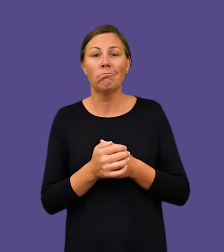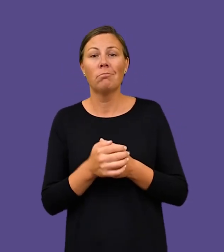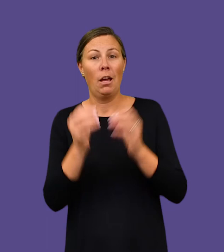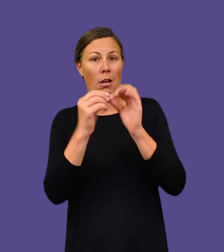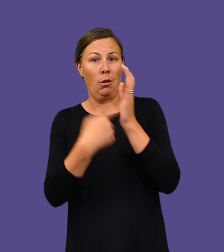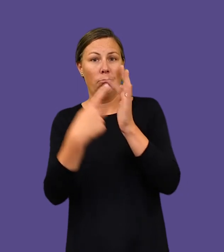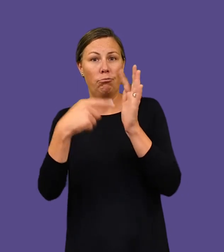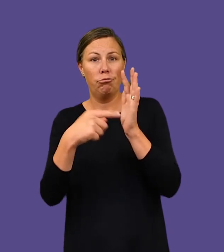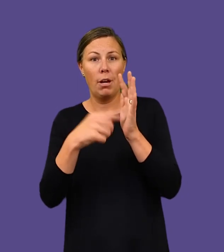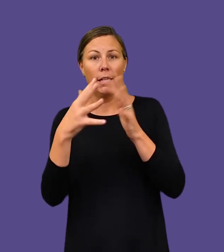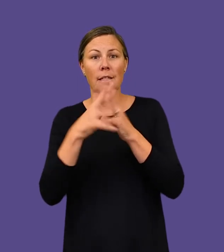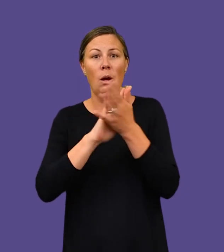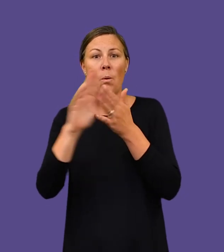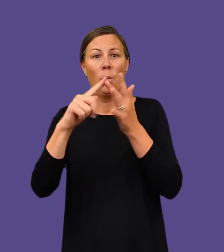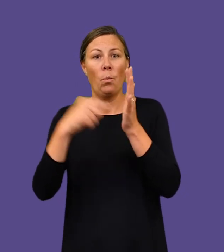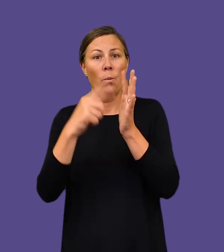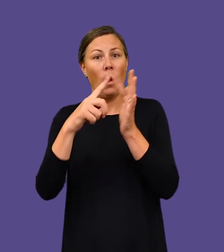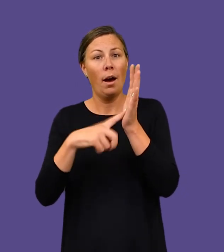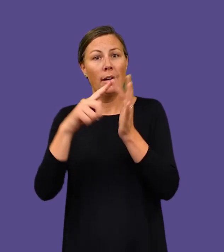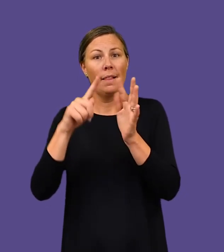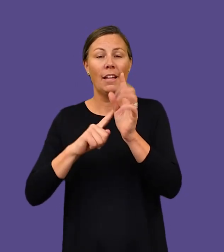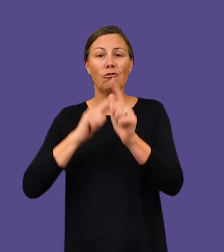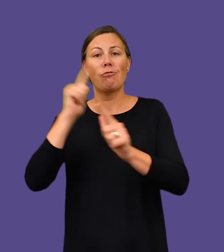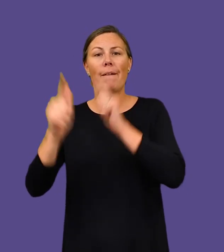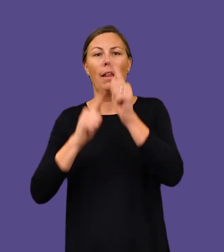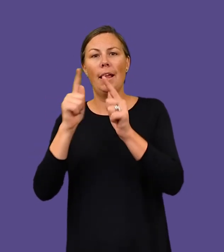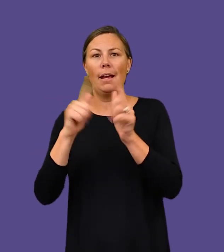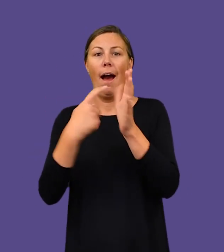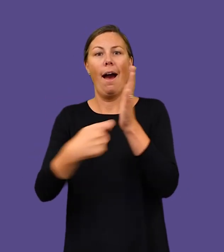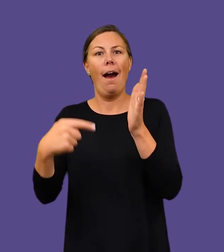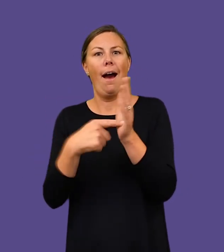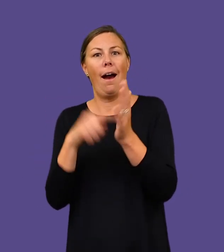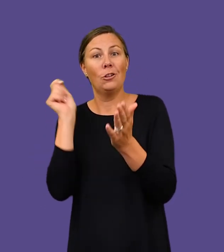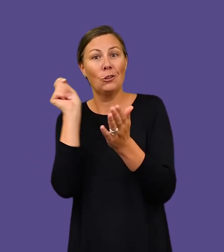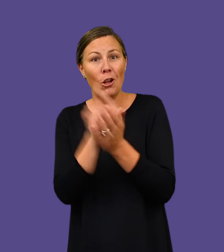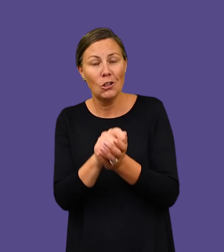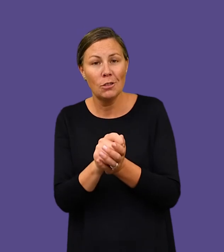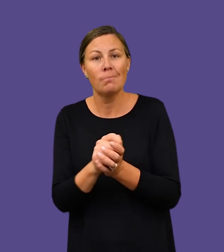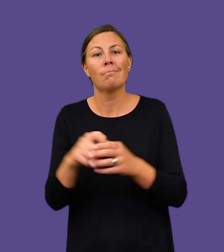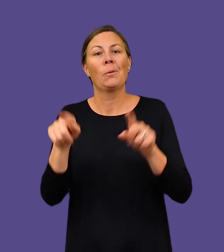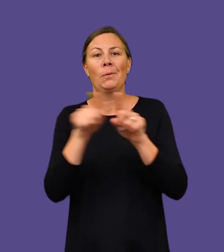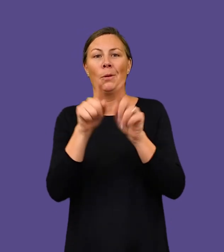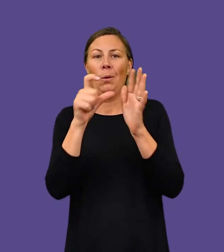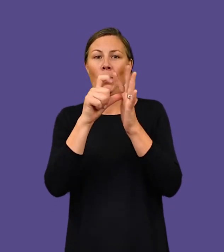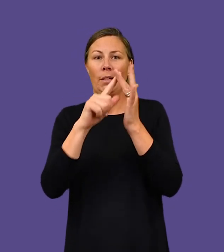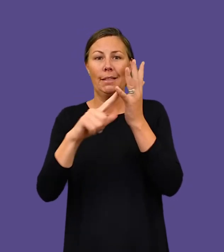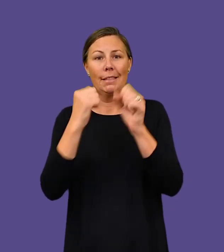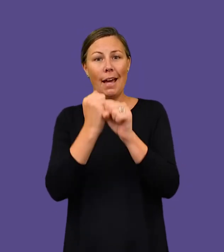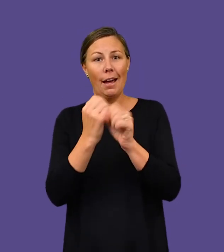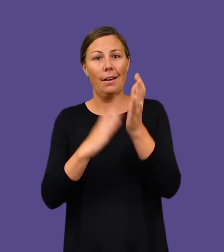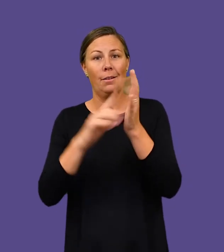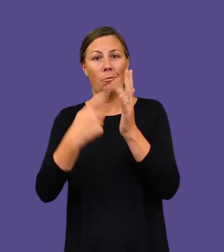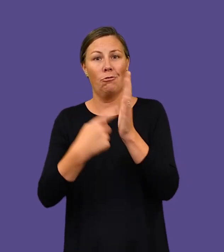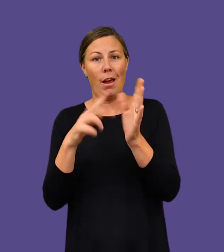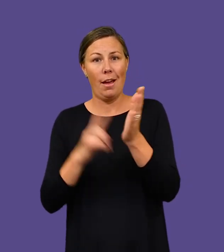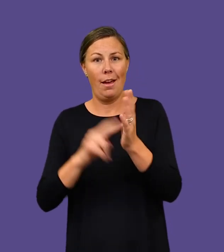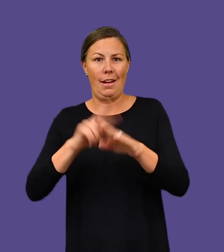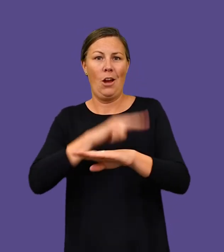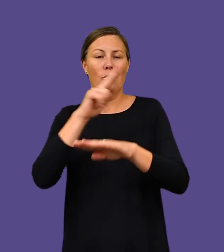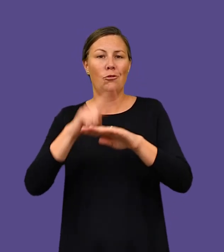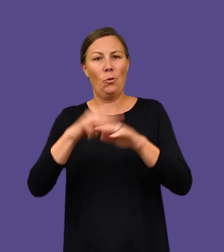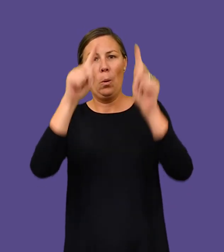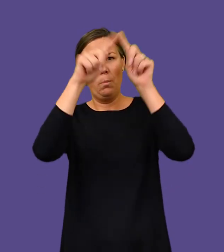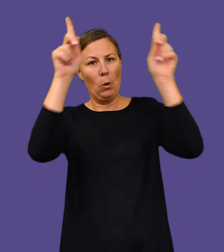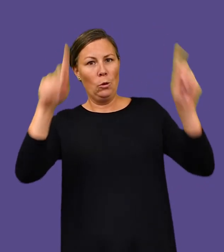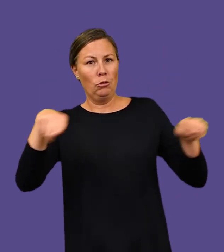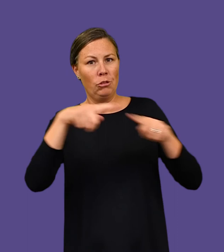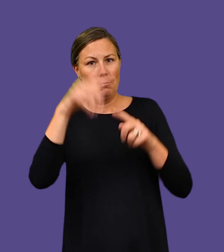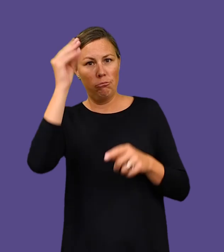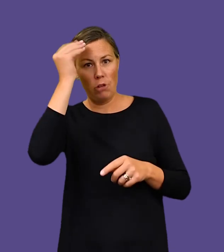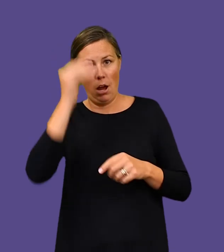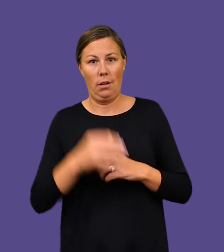the Brett Whiteley Travelling Art Scholarship and the Doug Moran National Portrait Prize.